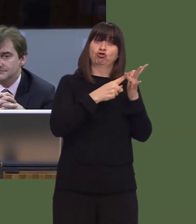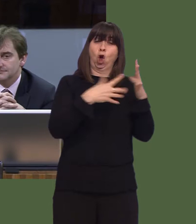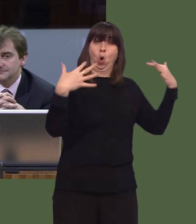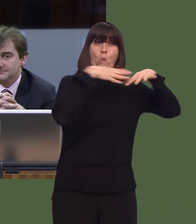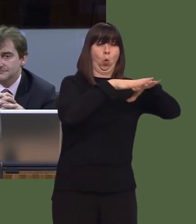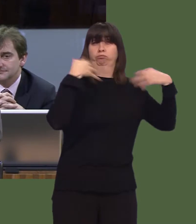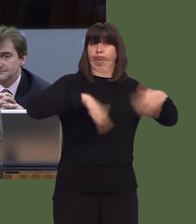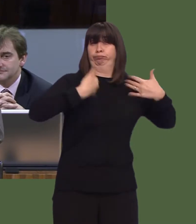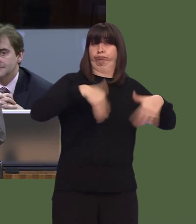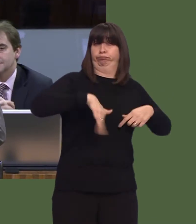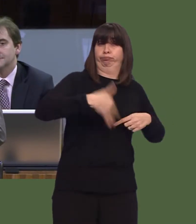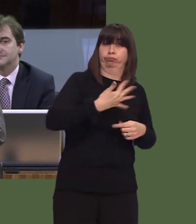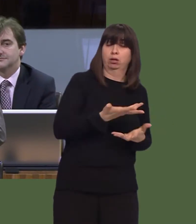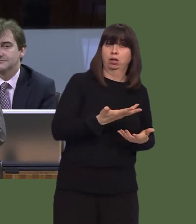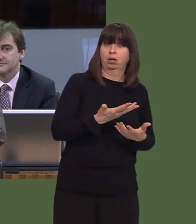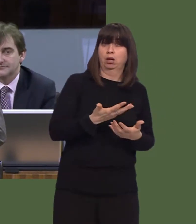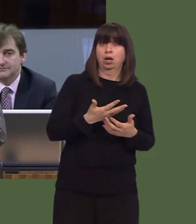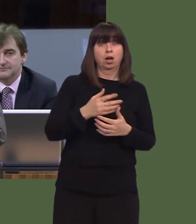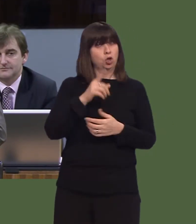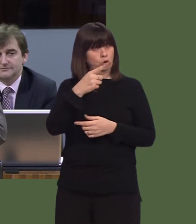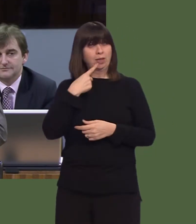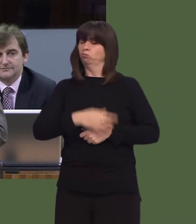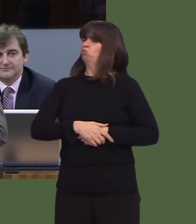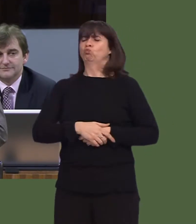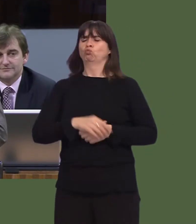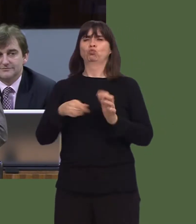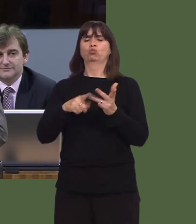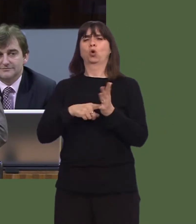If tolling is not being considered for the M4 relief road, how is the Welsh Government